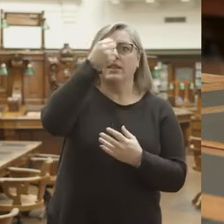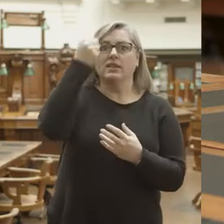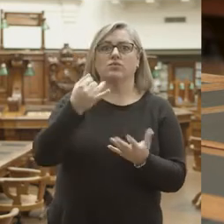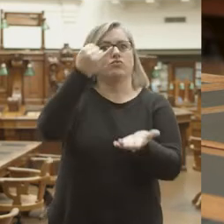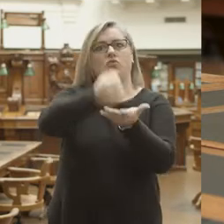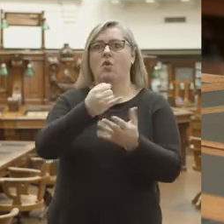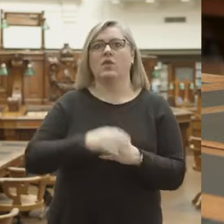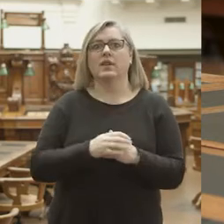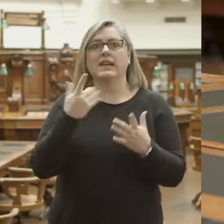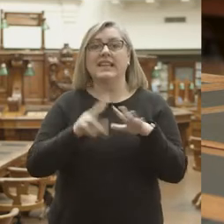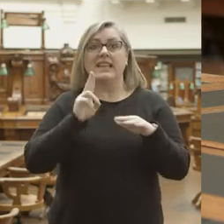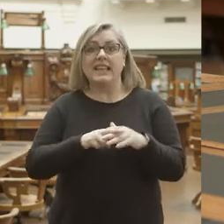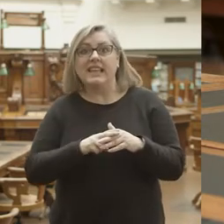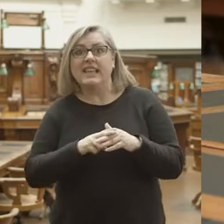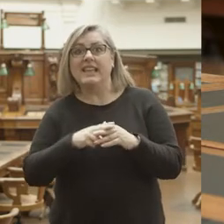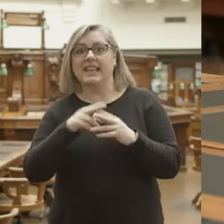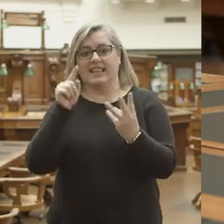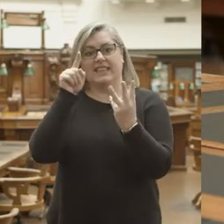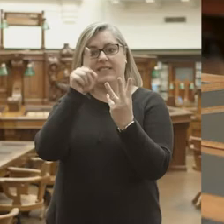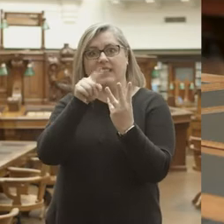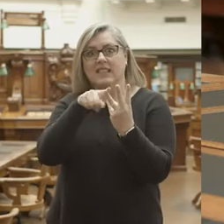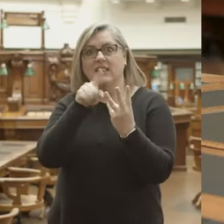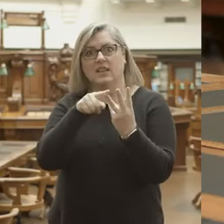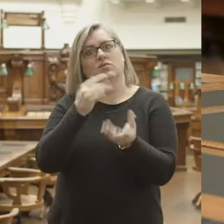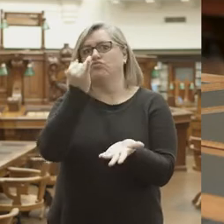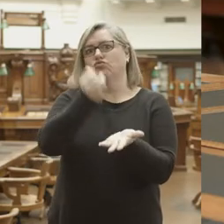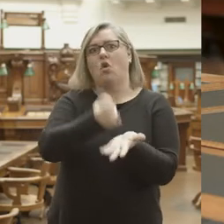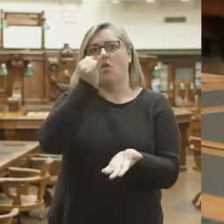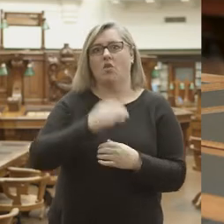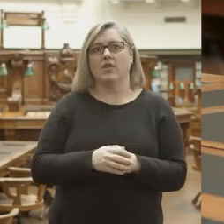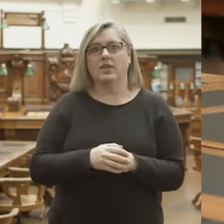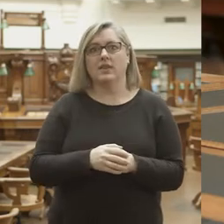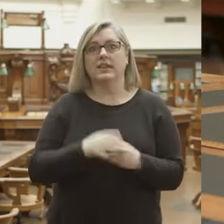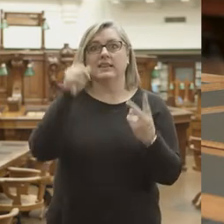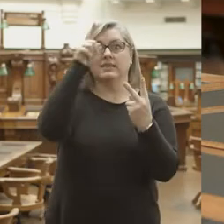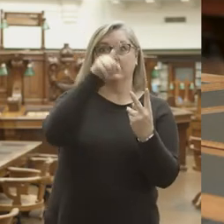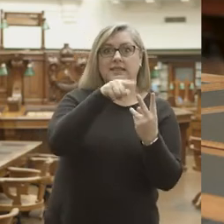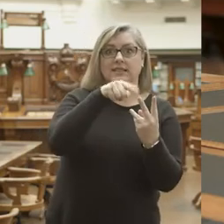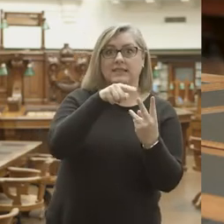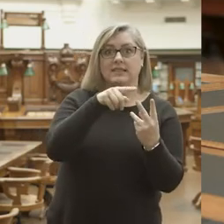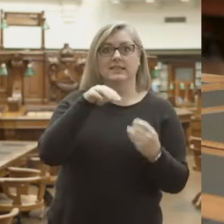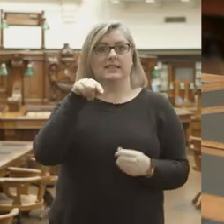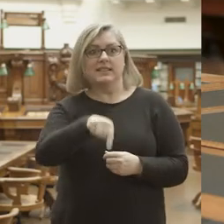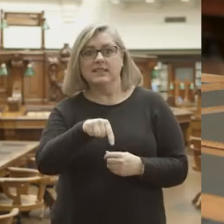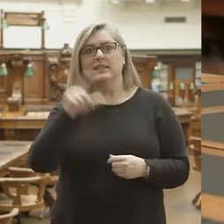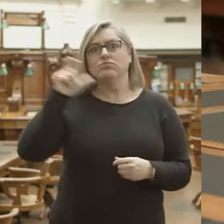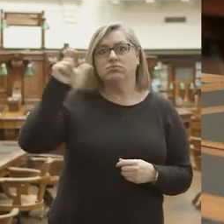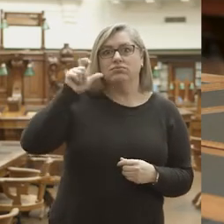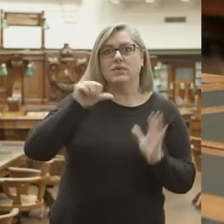If you said this one was the meaning of matchbox it would also be incorrect. This one over here that's where the cash is.